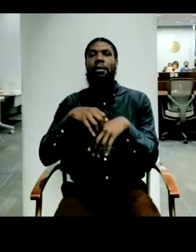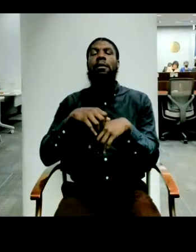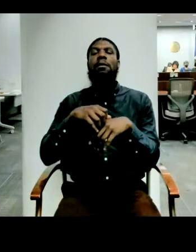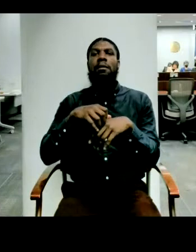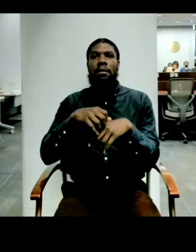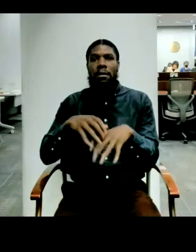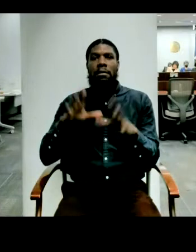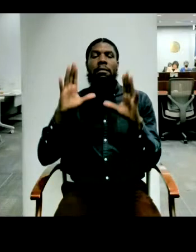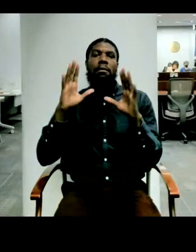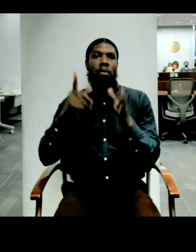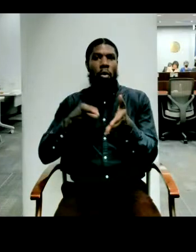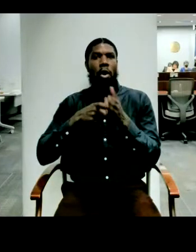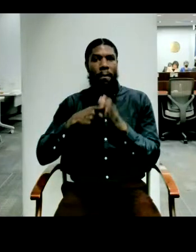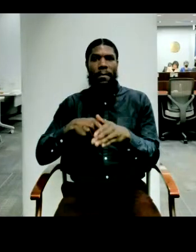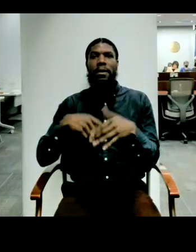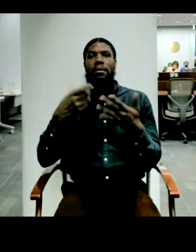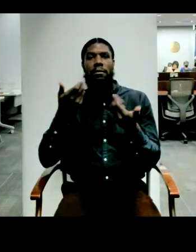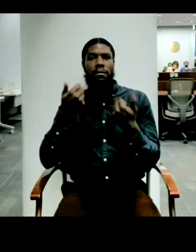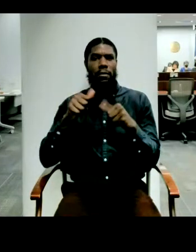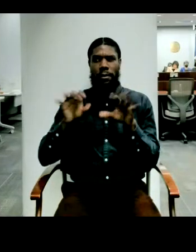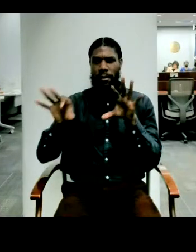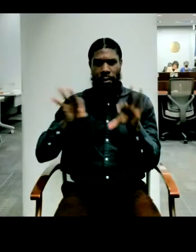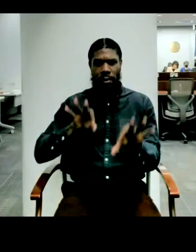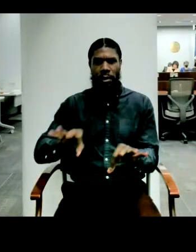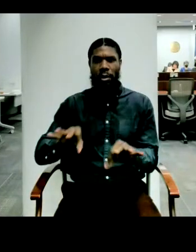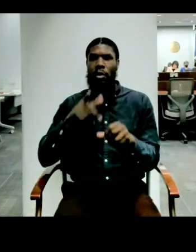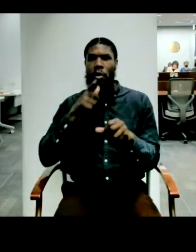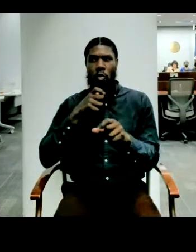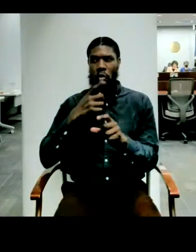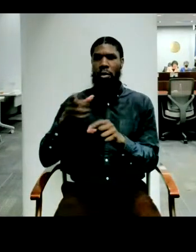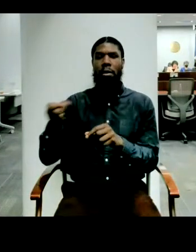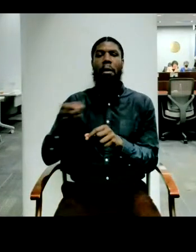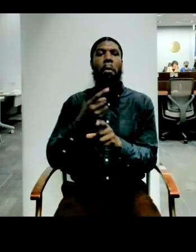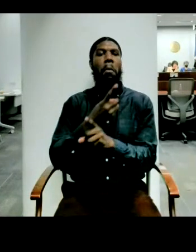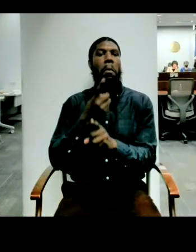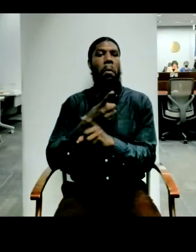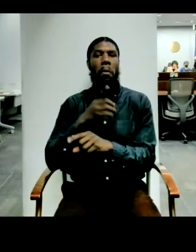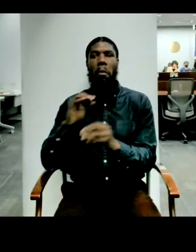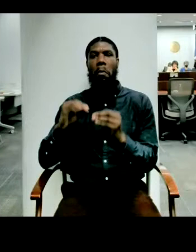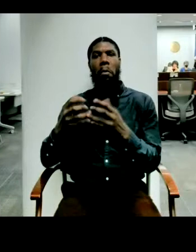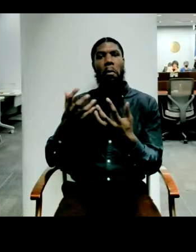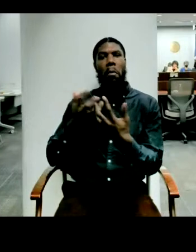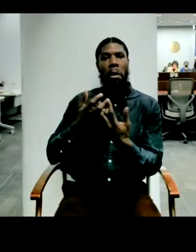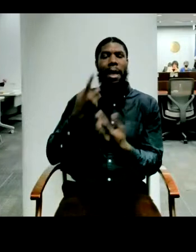I think there too there is a really important guidance enforcement argument to be made about